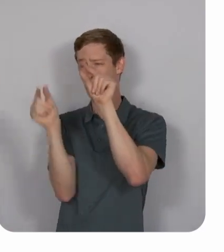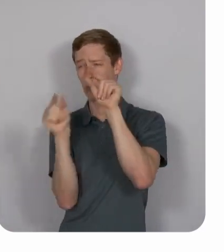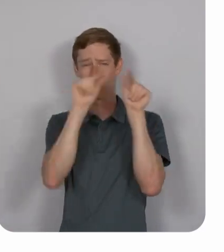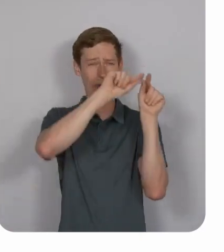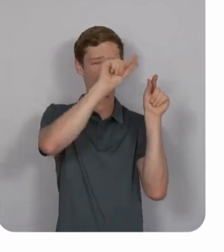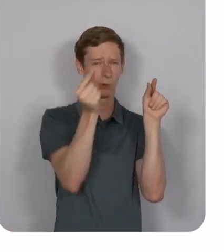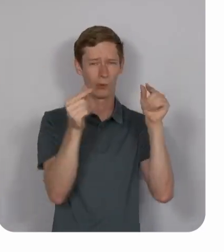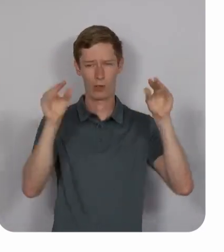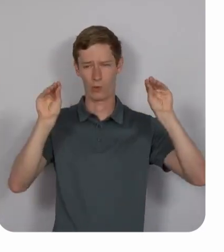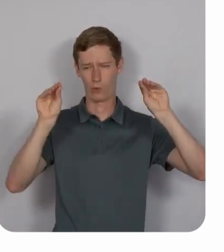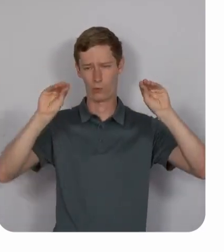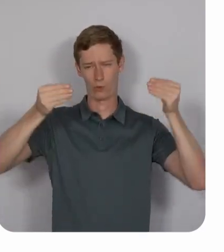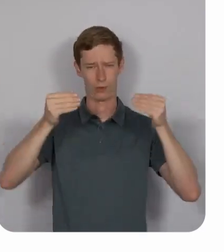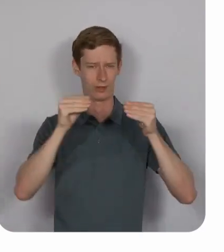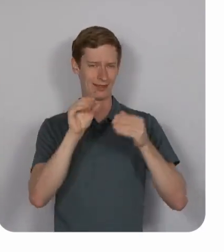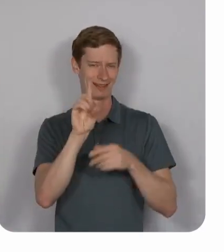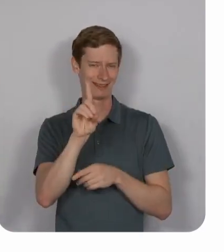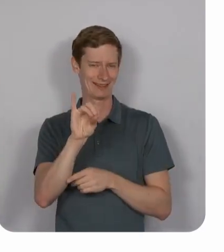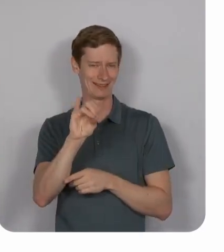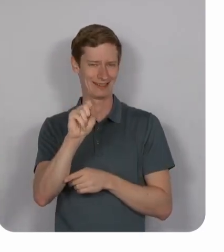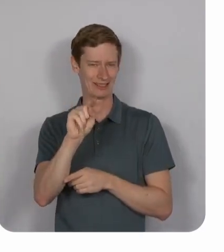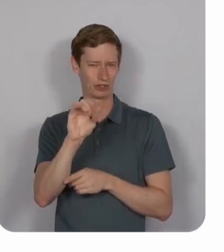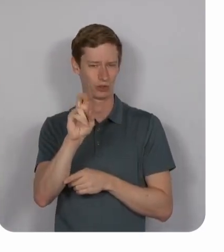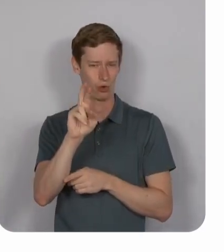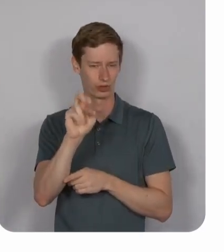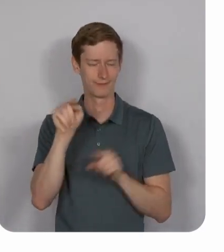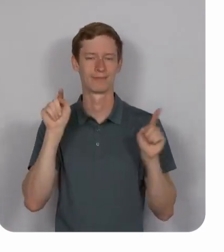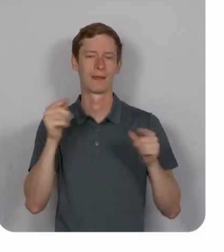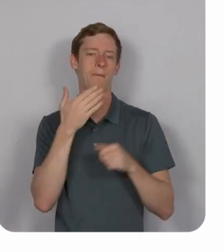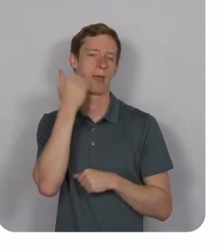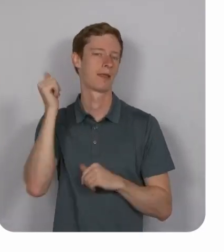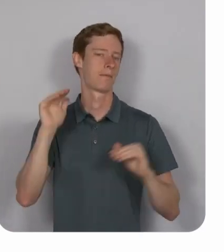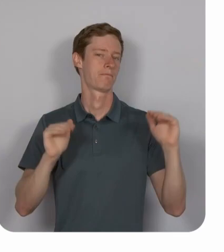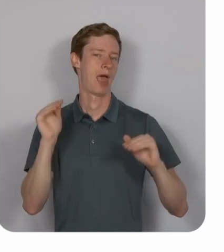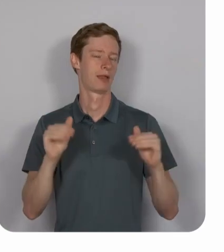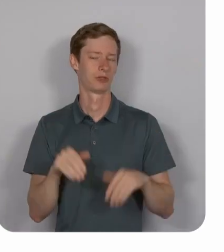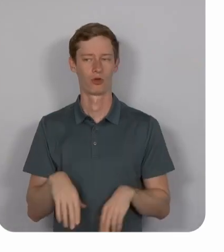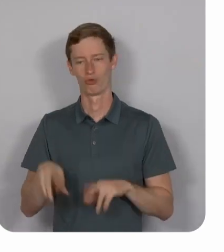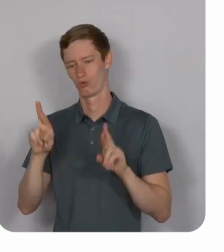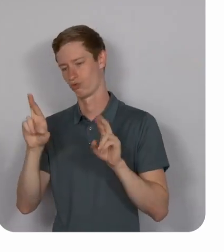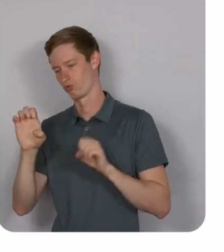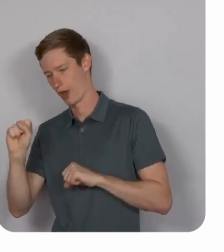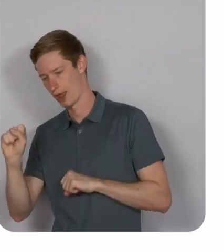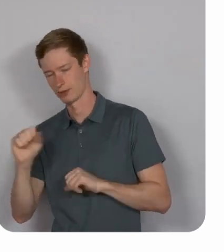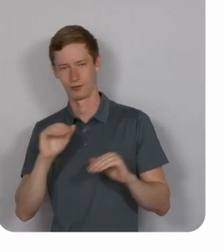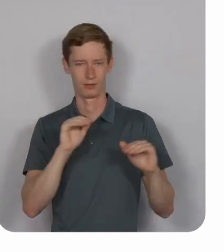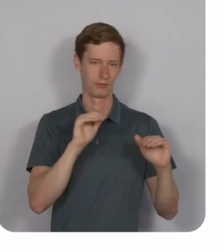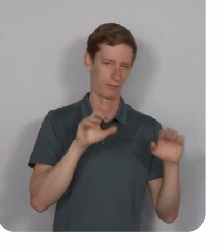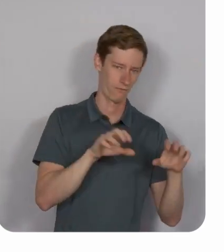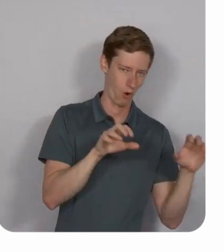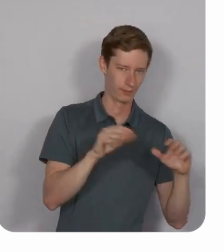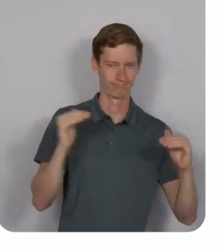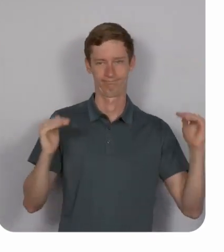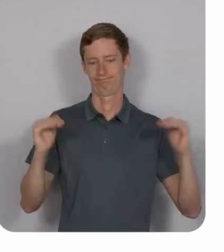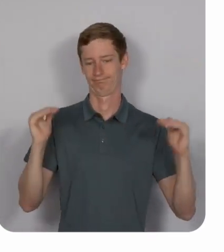we found this to be the best balance of resolution and performance. If you've got a particularly demanding application,